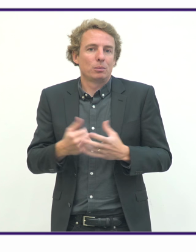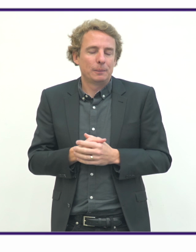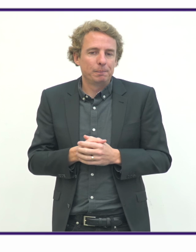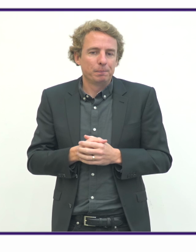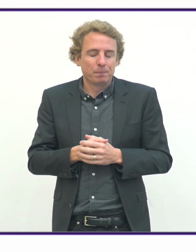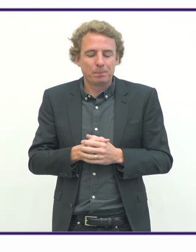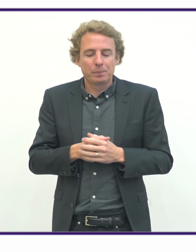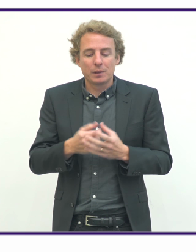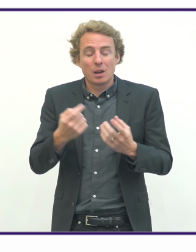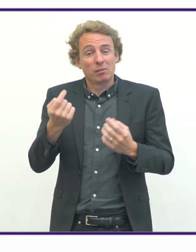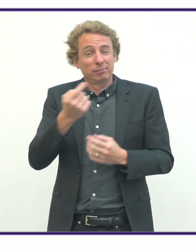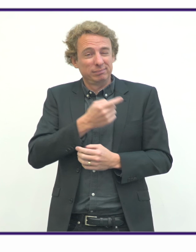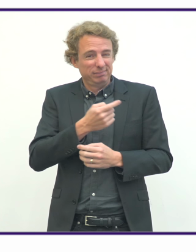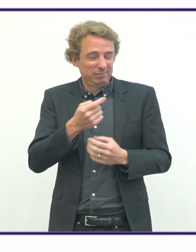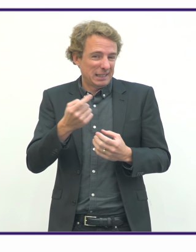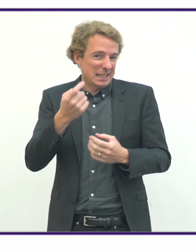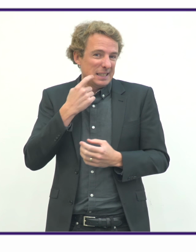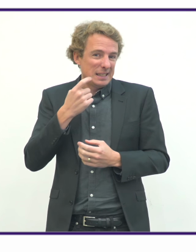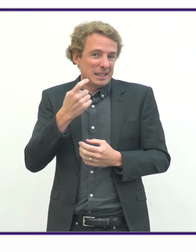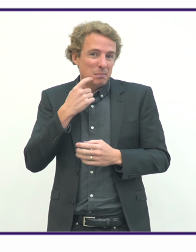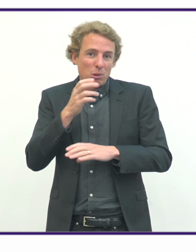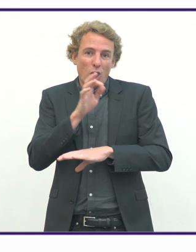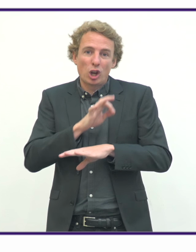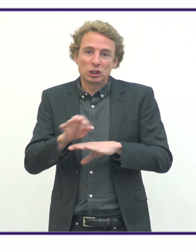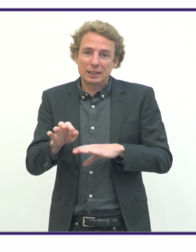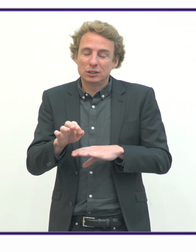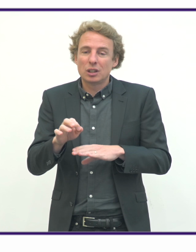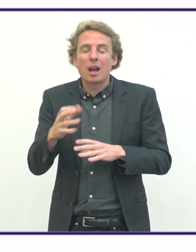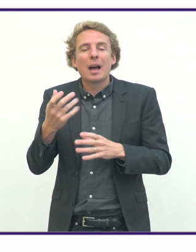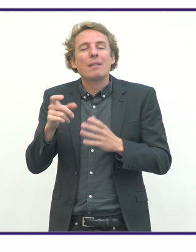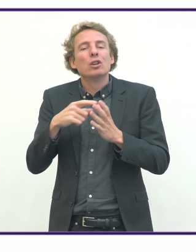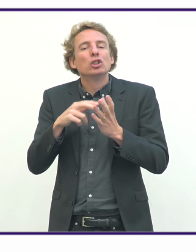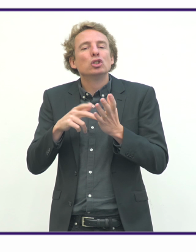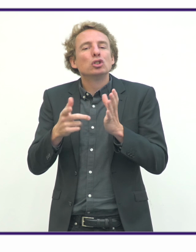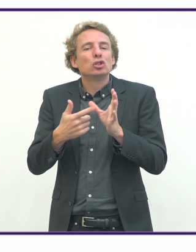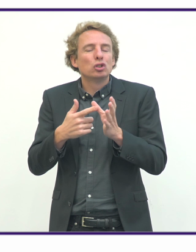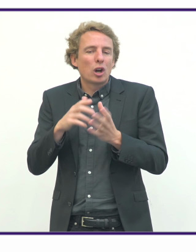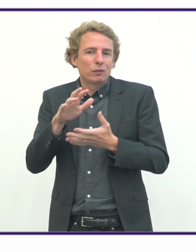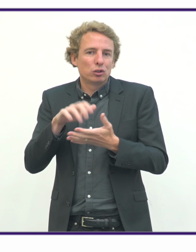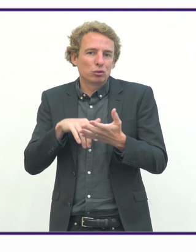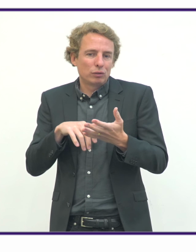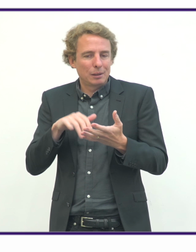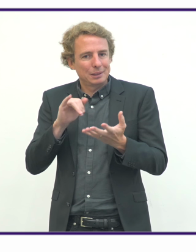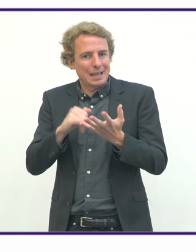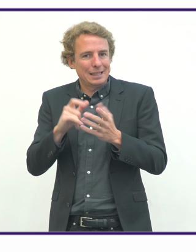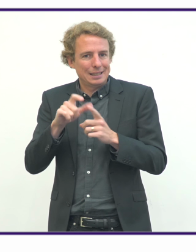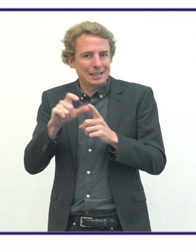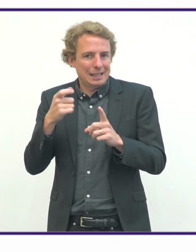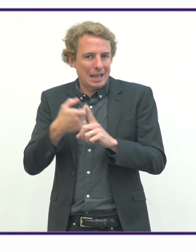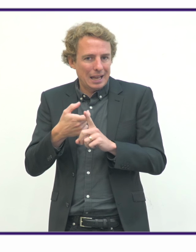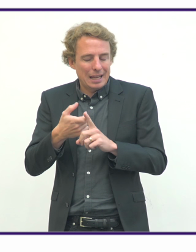This is the simple architecture. I'm using a JavaScript SDK. My telemetry is going through a proxy.